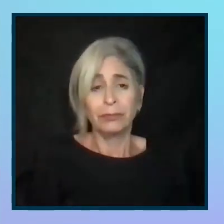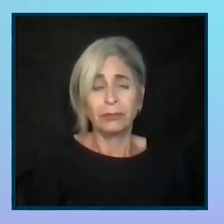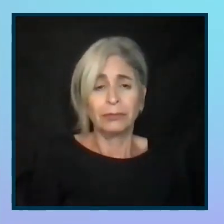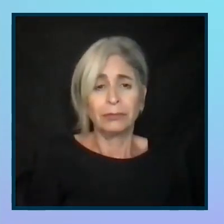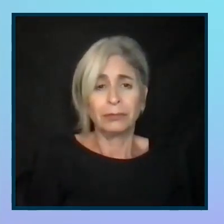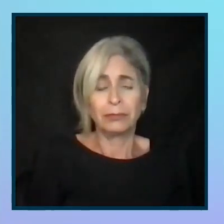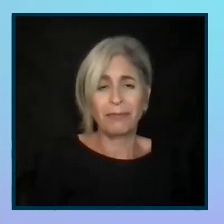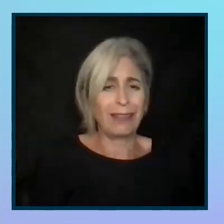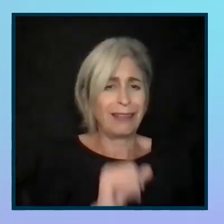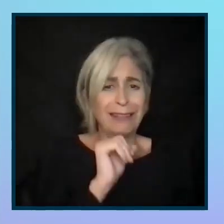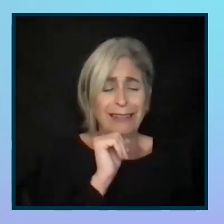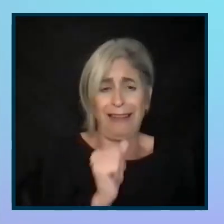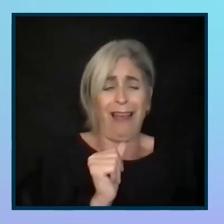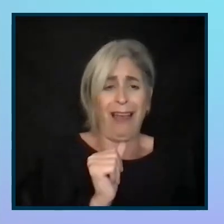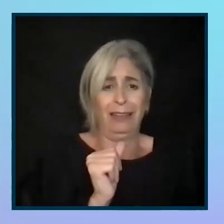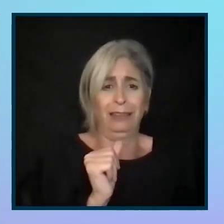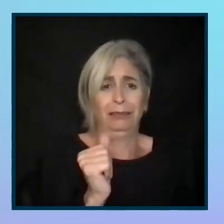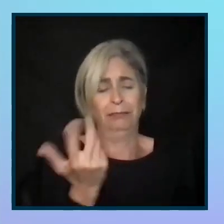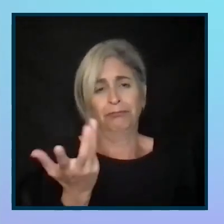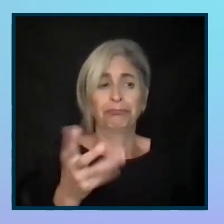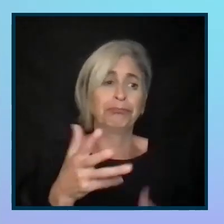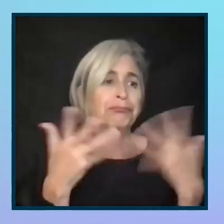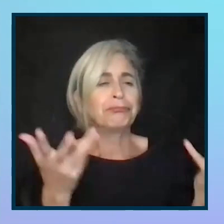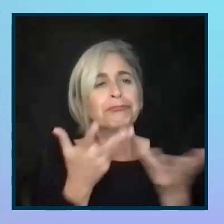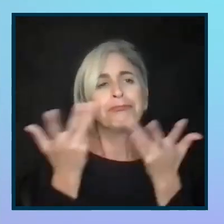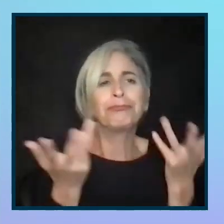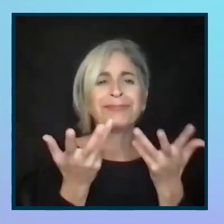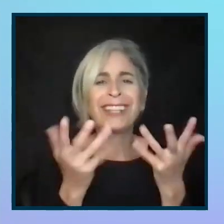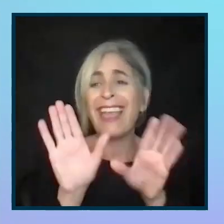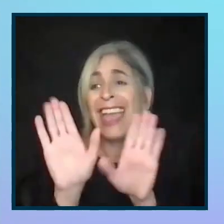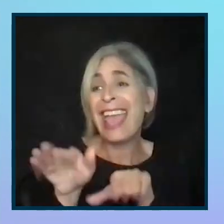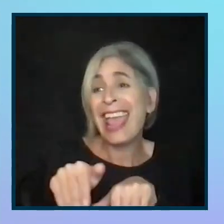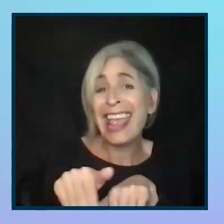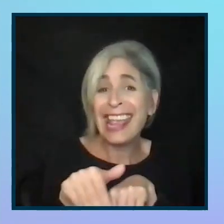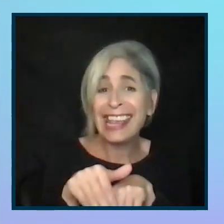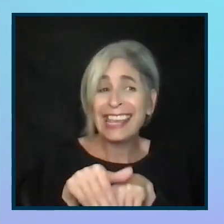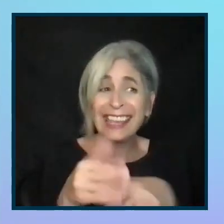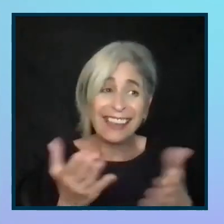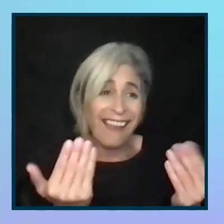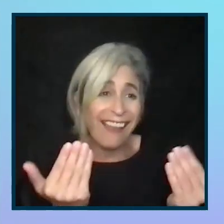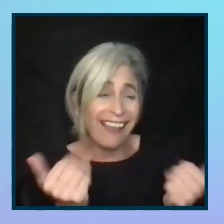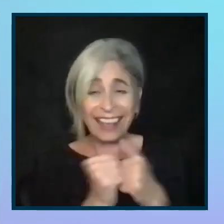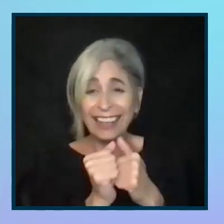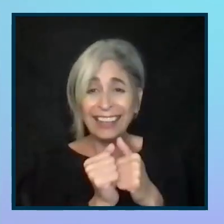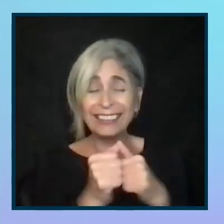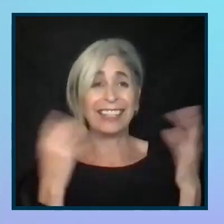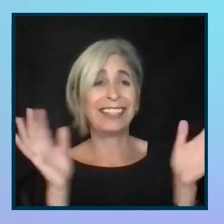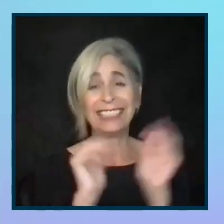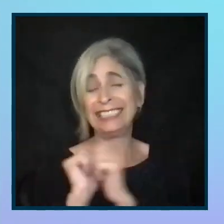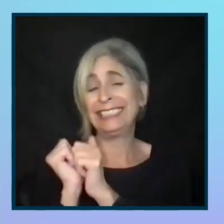It's no longer a fluffy like, "hey, let's all kumbaya around the fire."